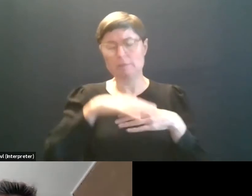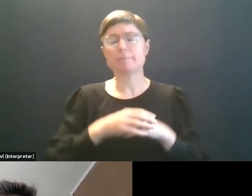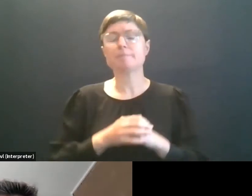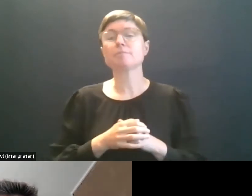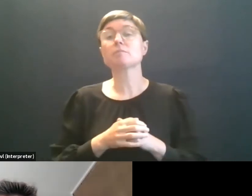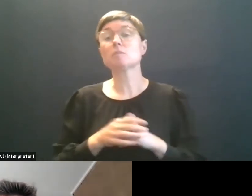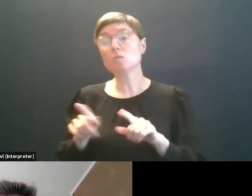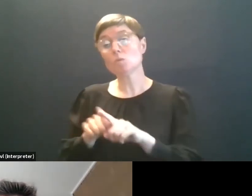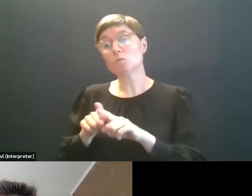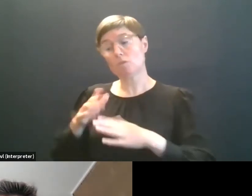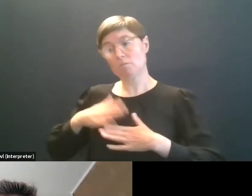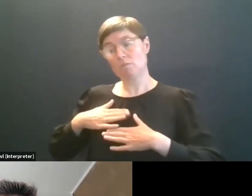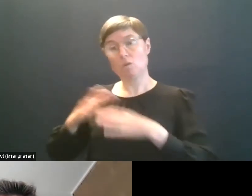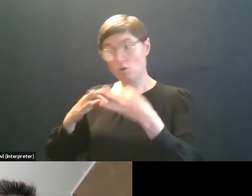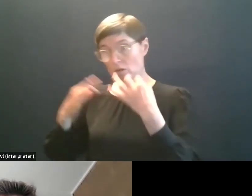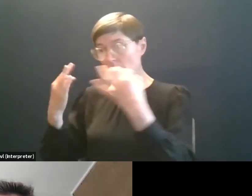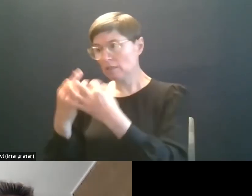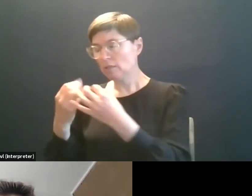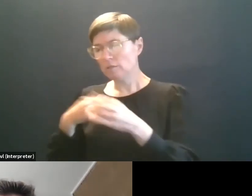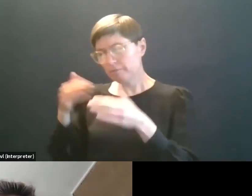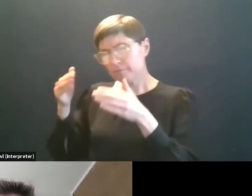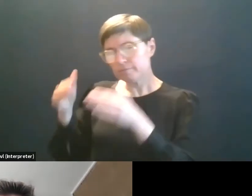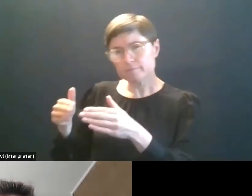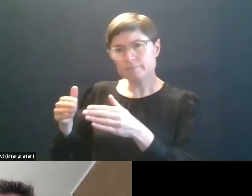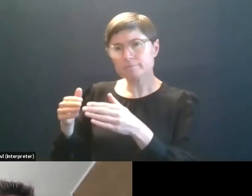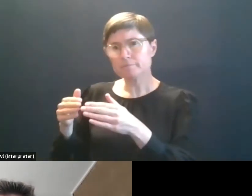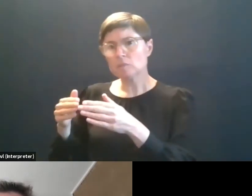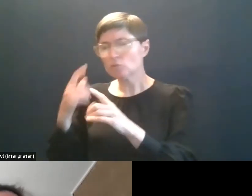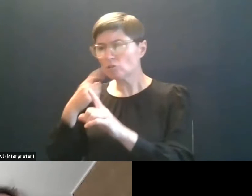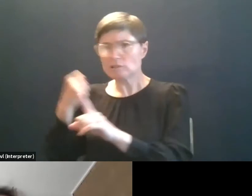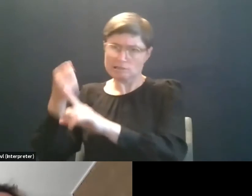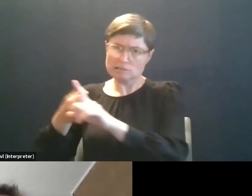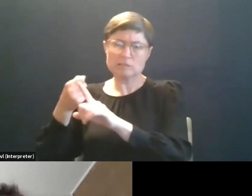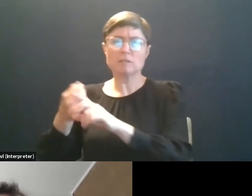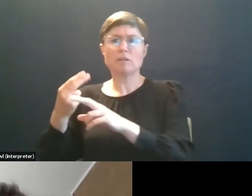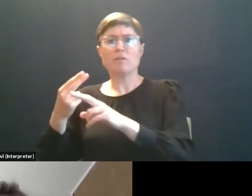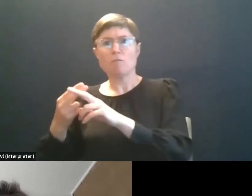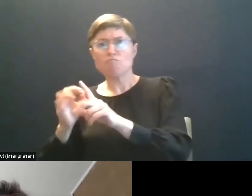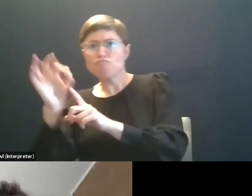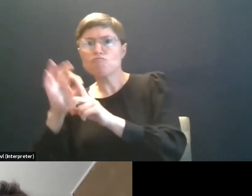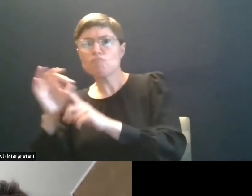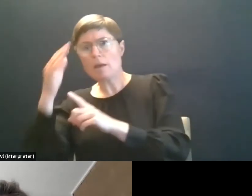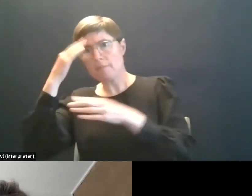focuses on what we think the mental health should look like, which is a stepped care